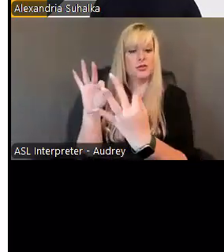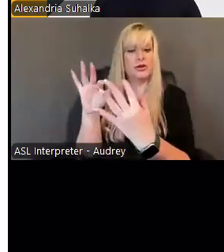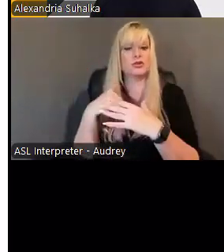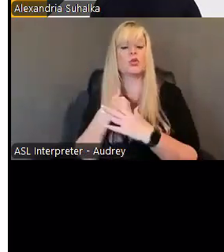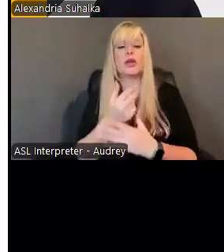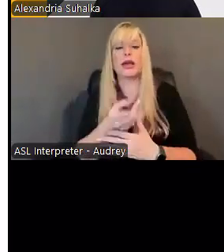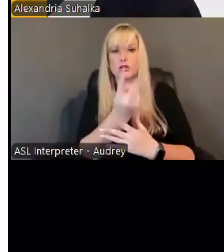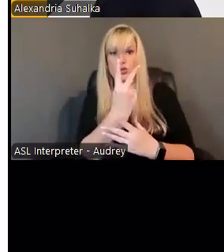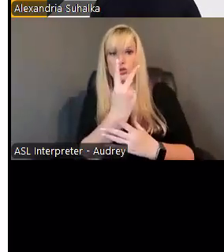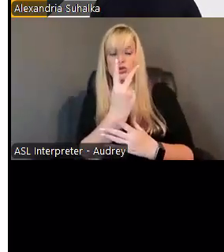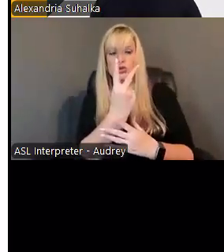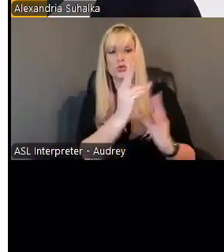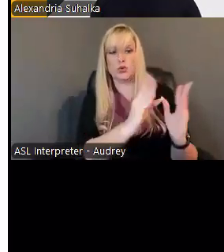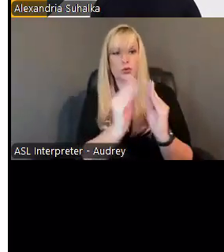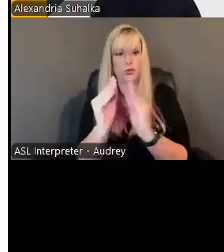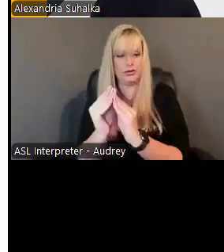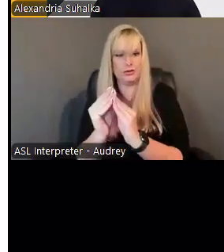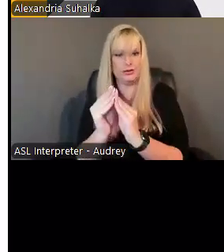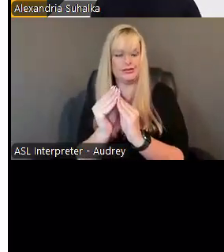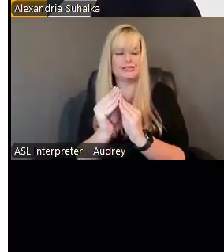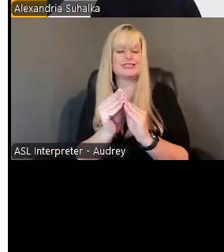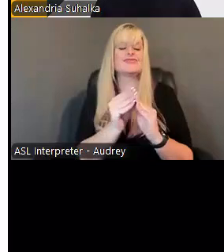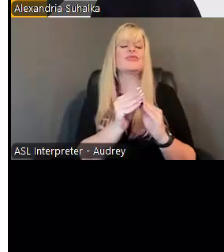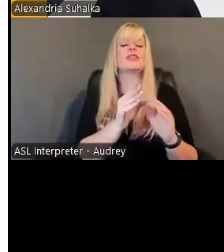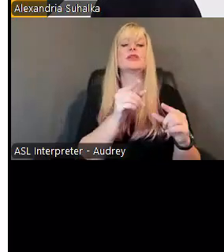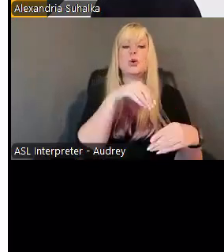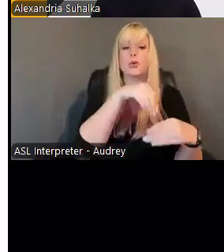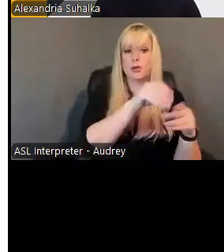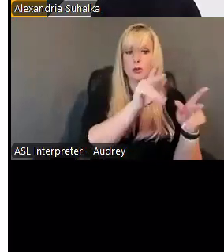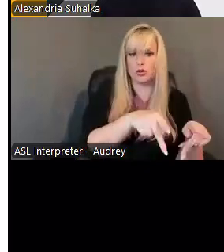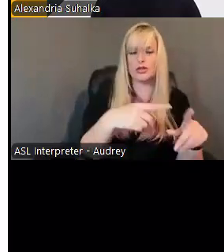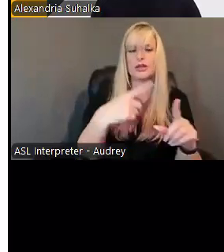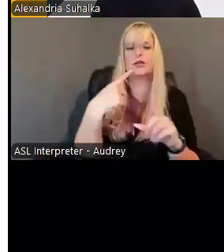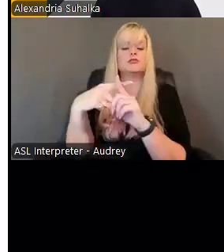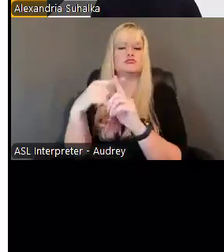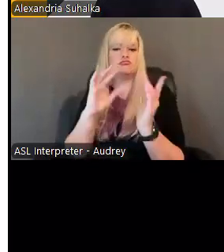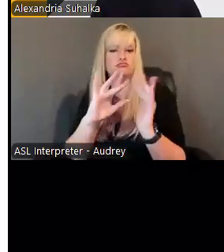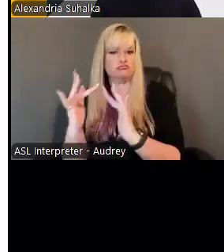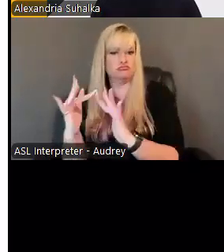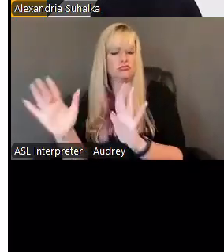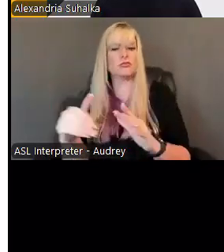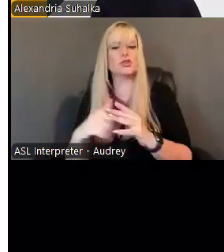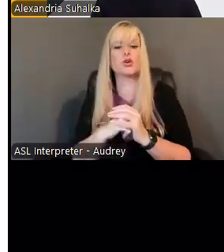person with a virtual option. And our goal was to prioritize and recommend ways to address these